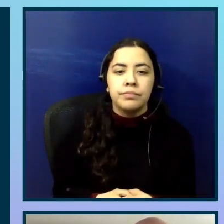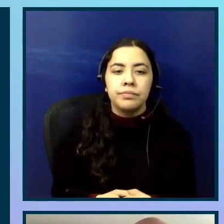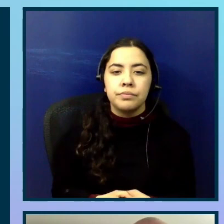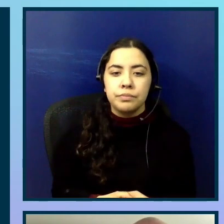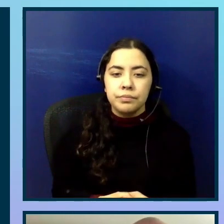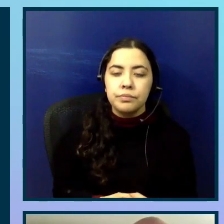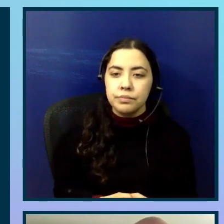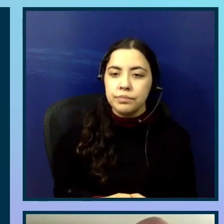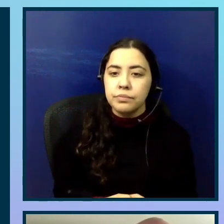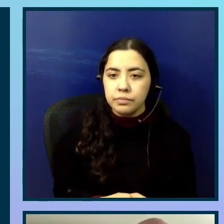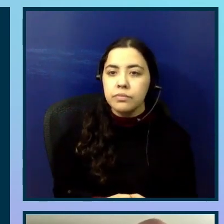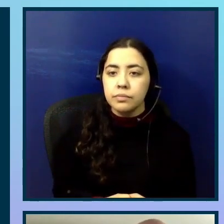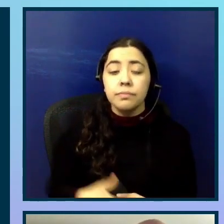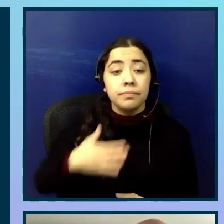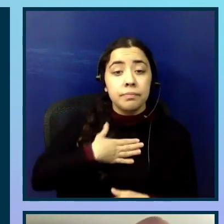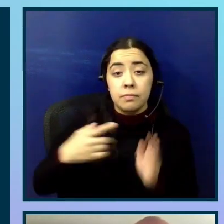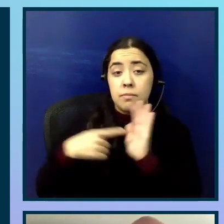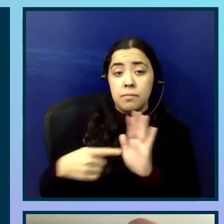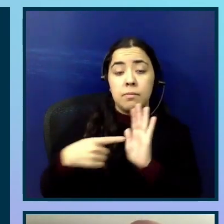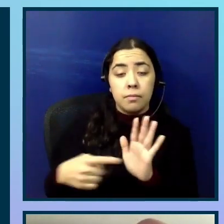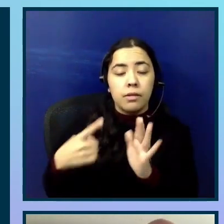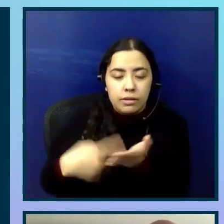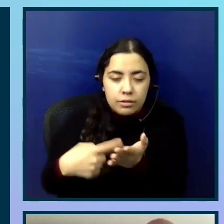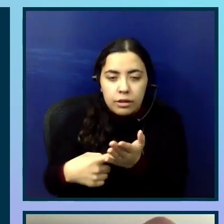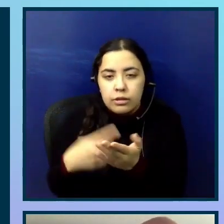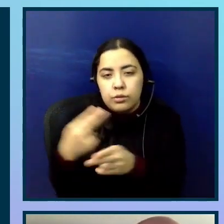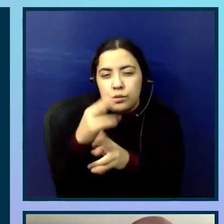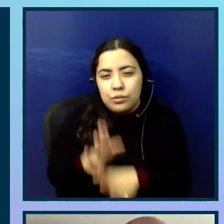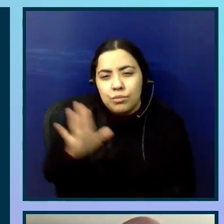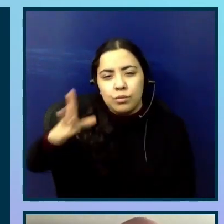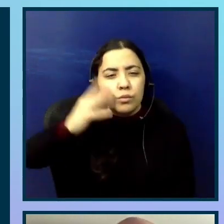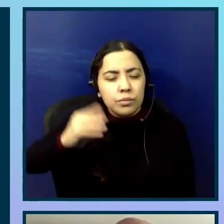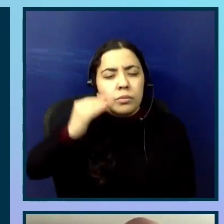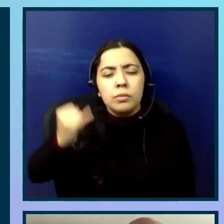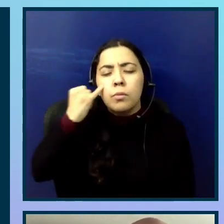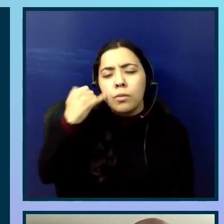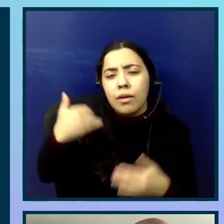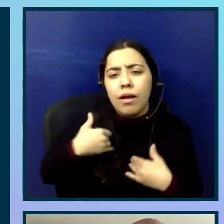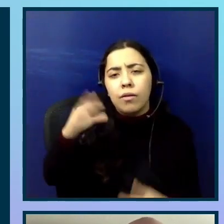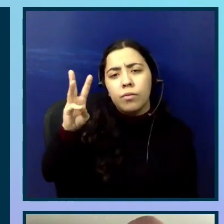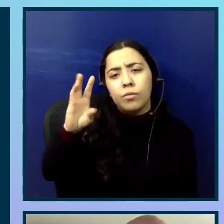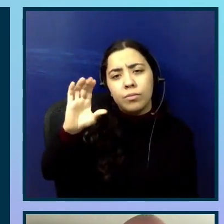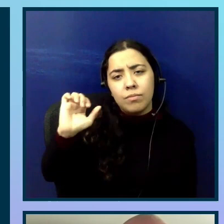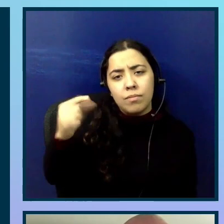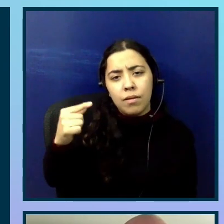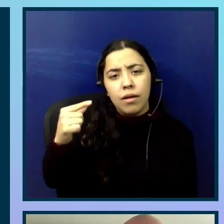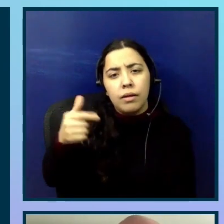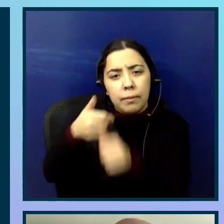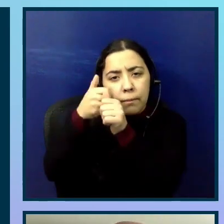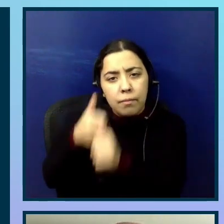is we were talking about user experience because you imagine we have a WCAG compliant enterprise system in the organization.